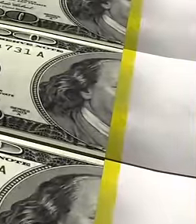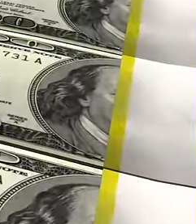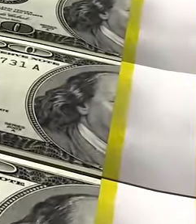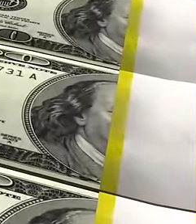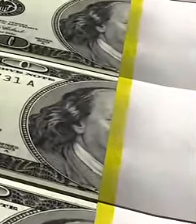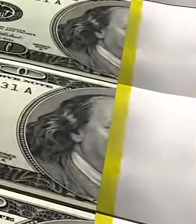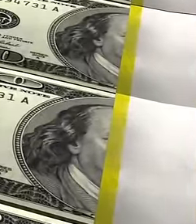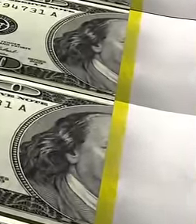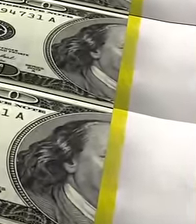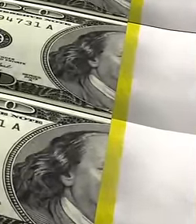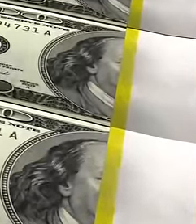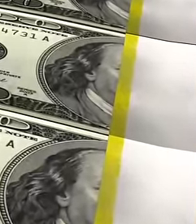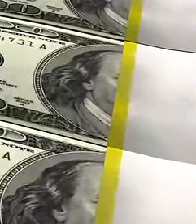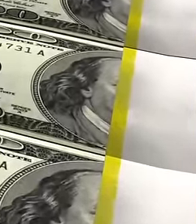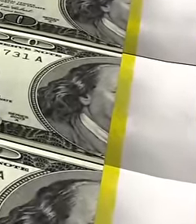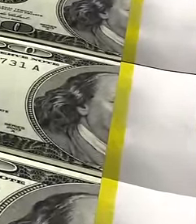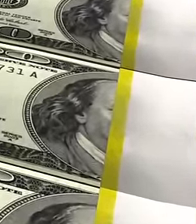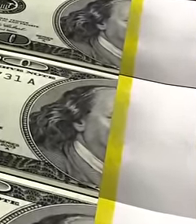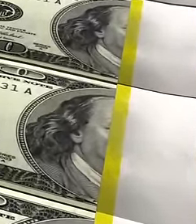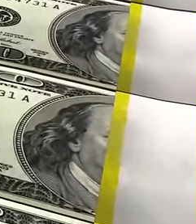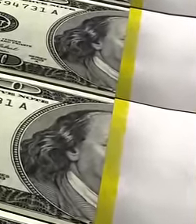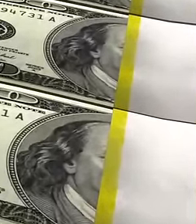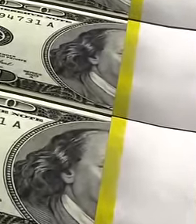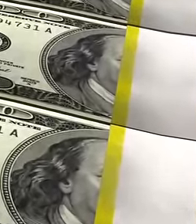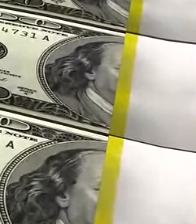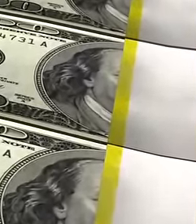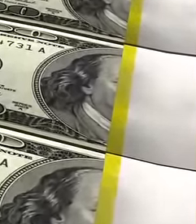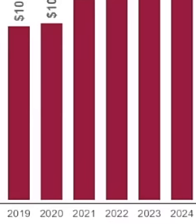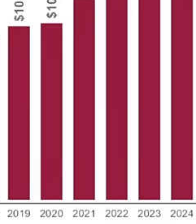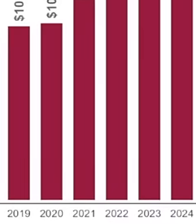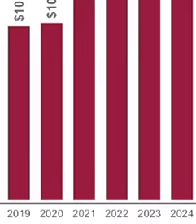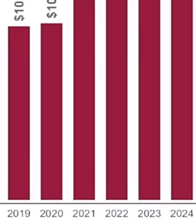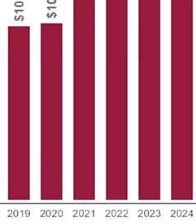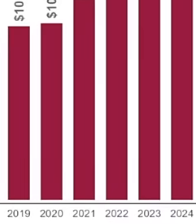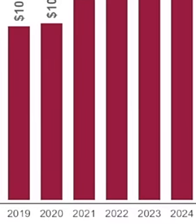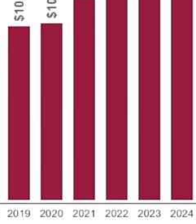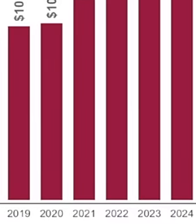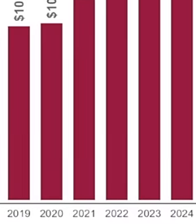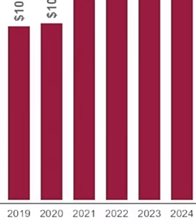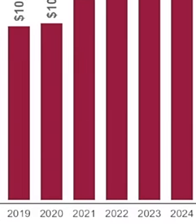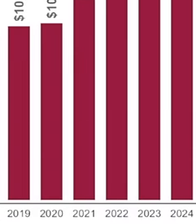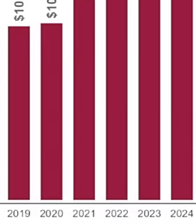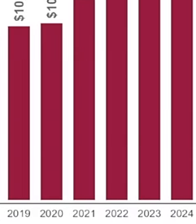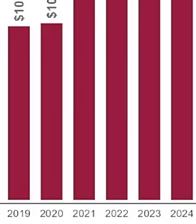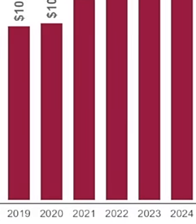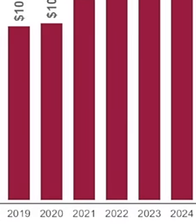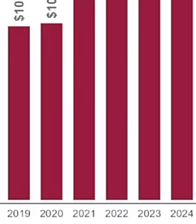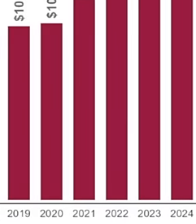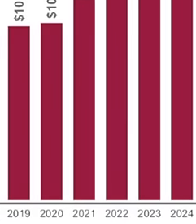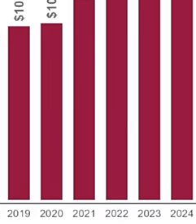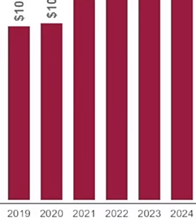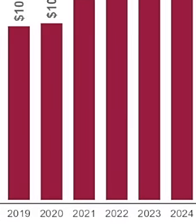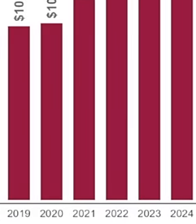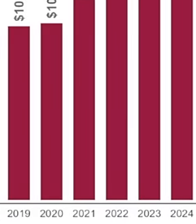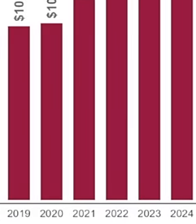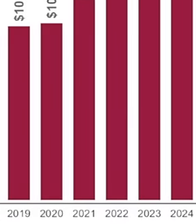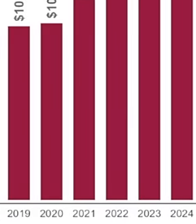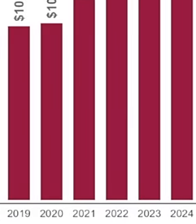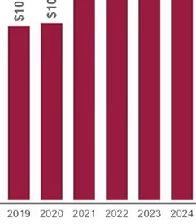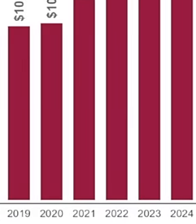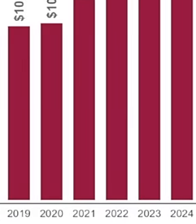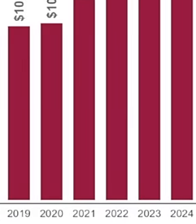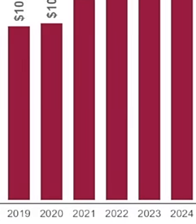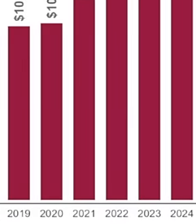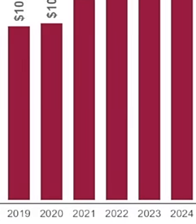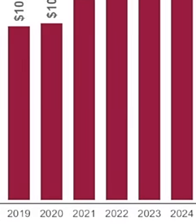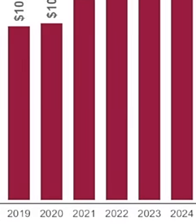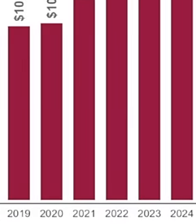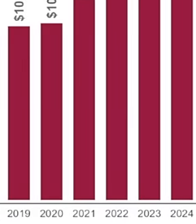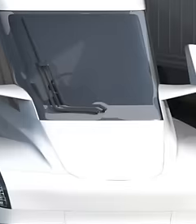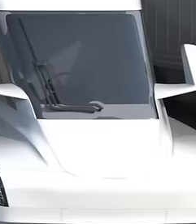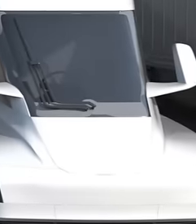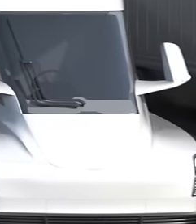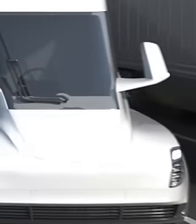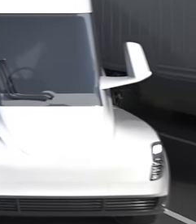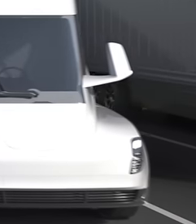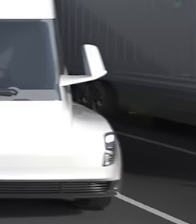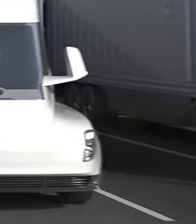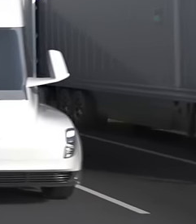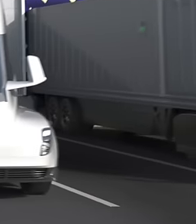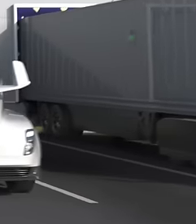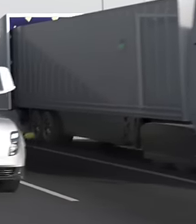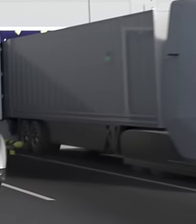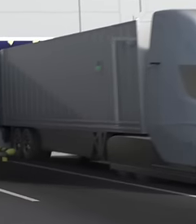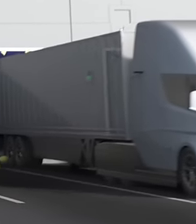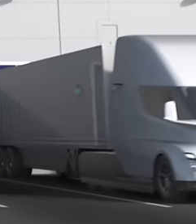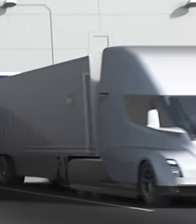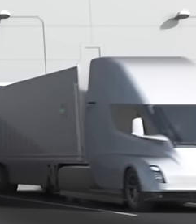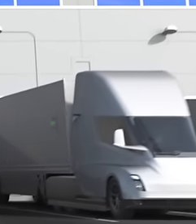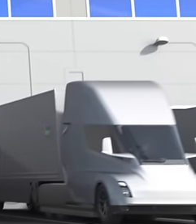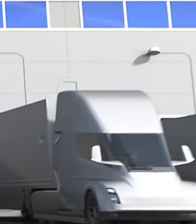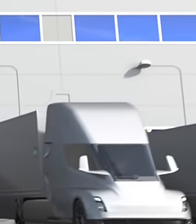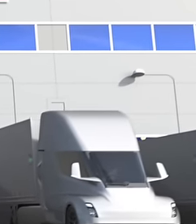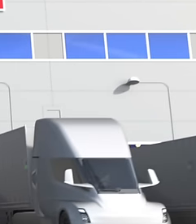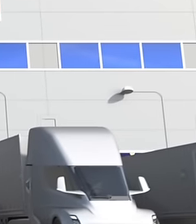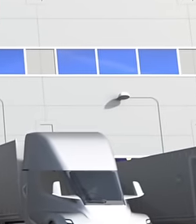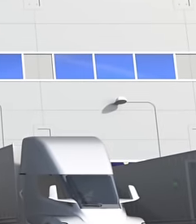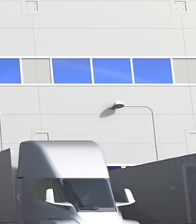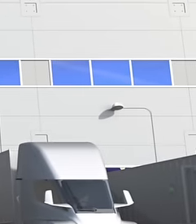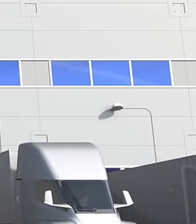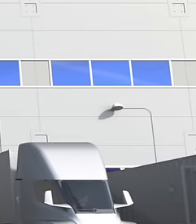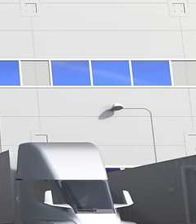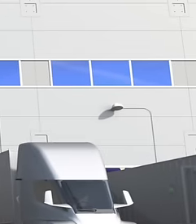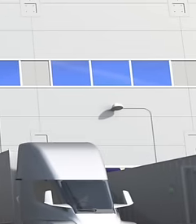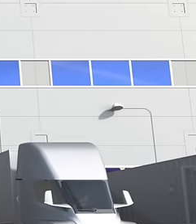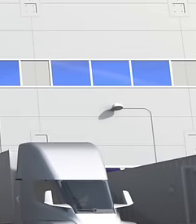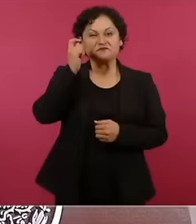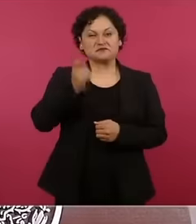there continues to be Progress with justice in our country,